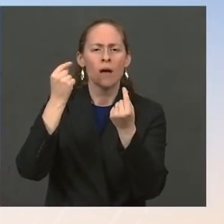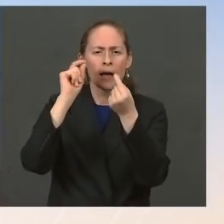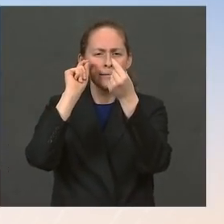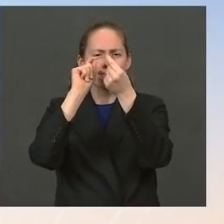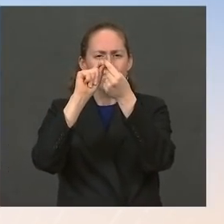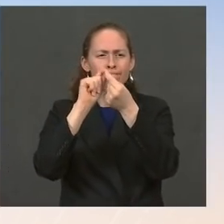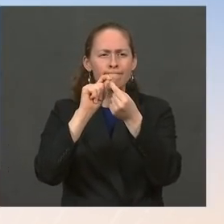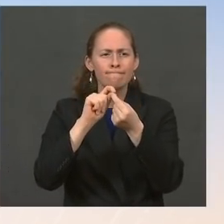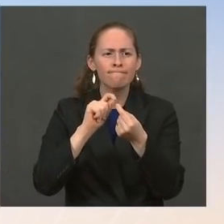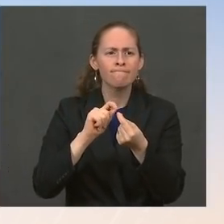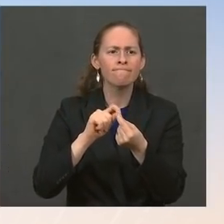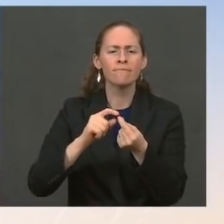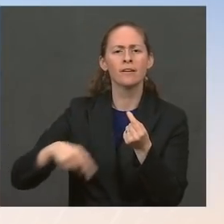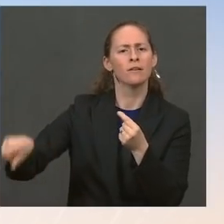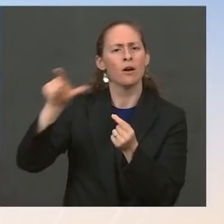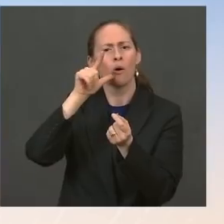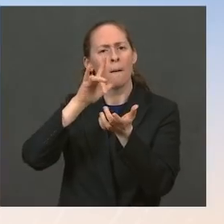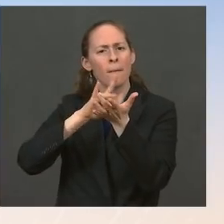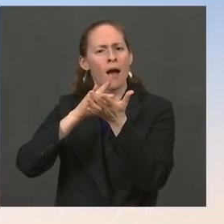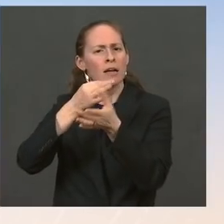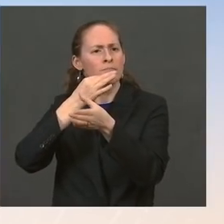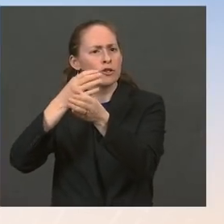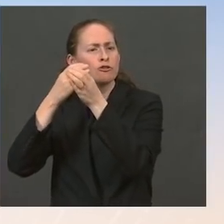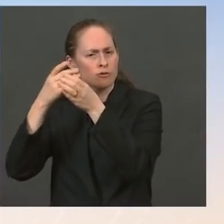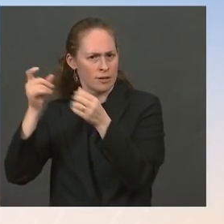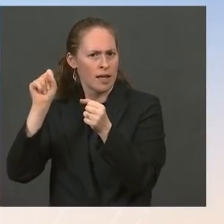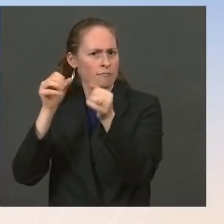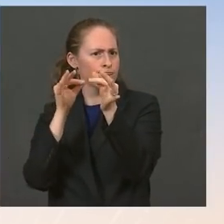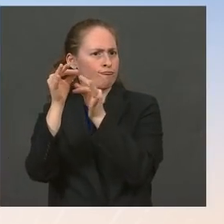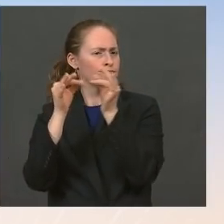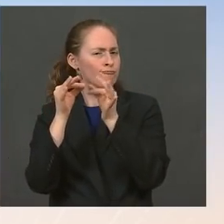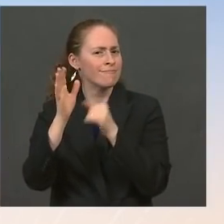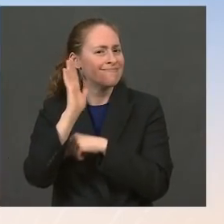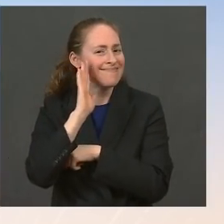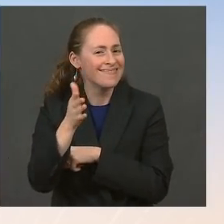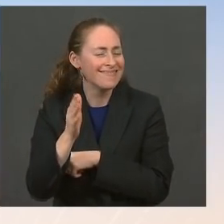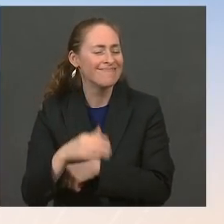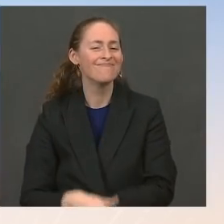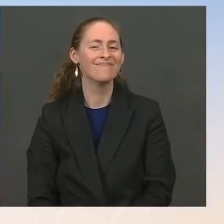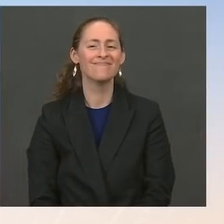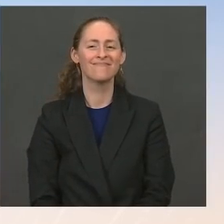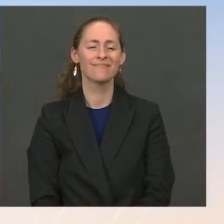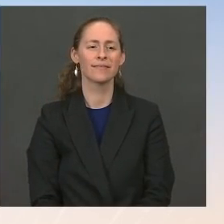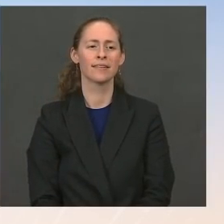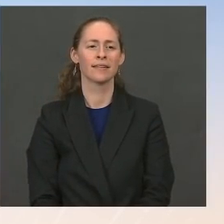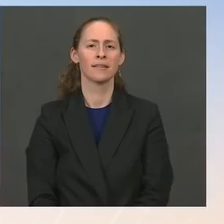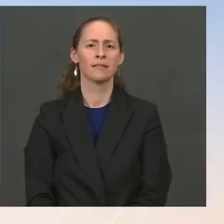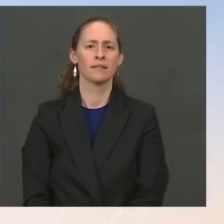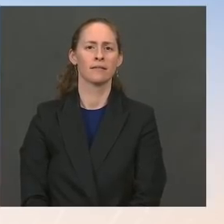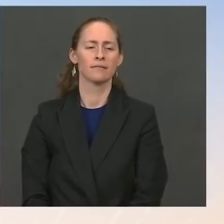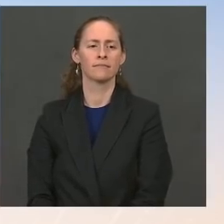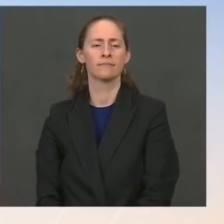medical experts who were consulted -- that you'll receive later today. So that, I think, is what our intention is. The Press: I also just want to ask you on a different topic,